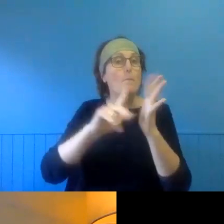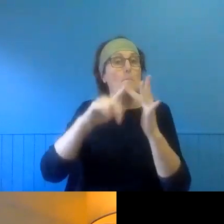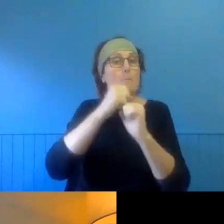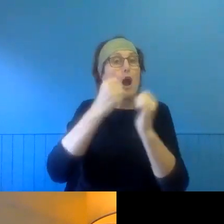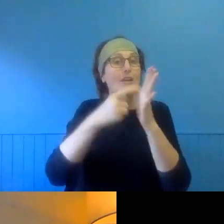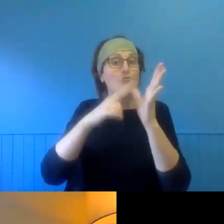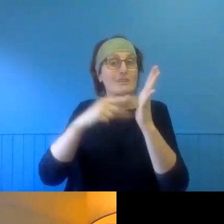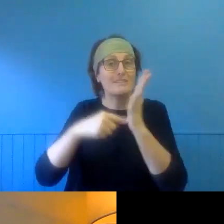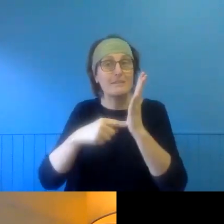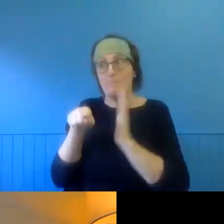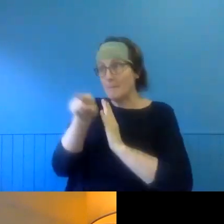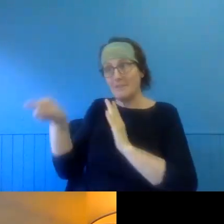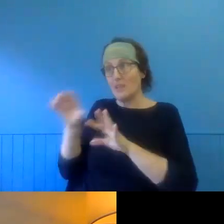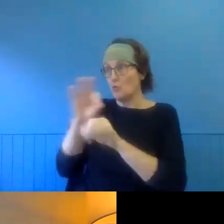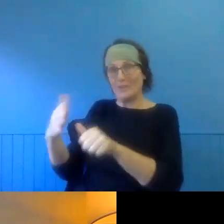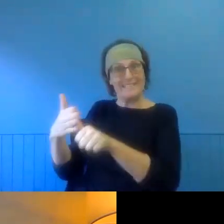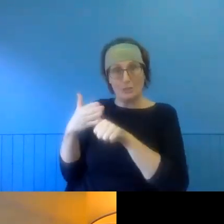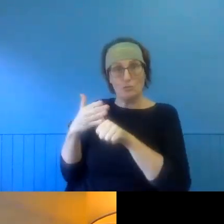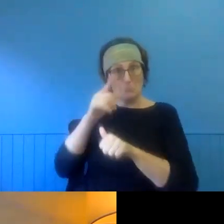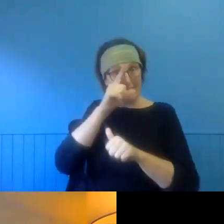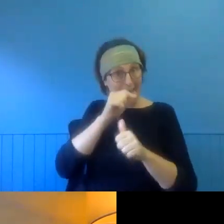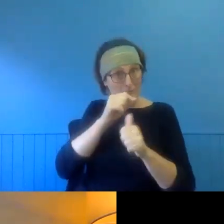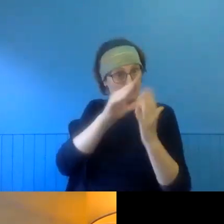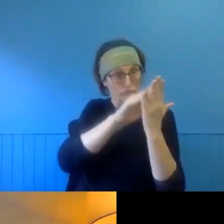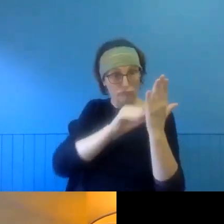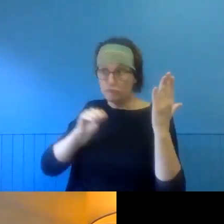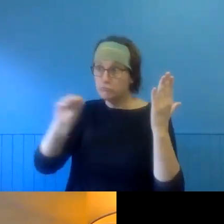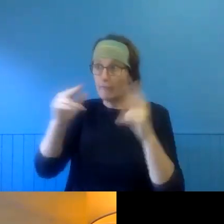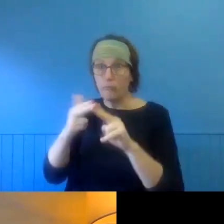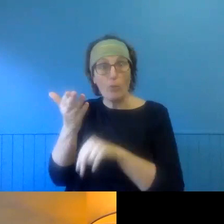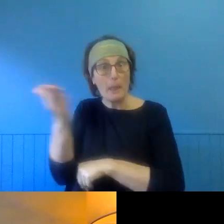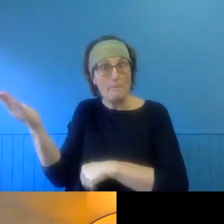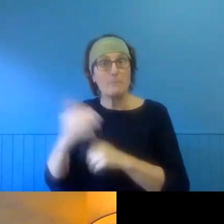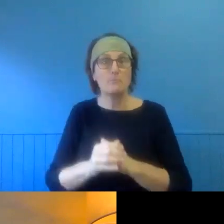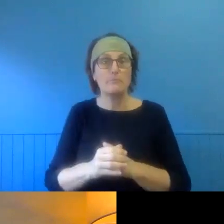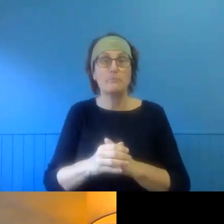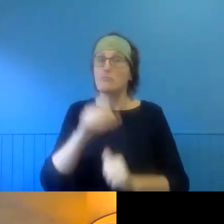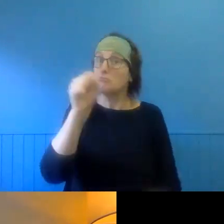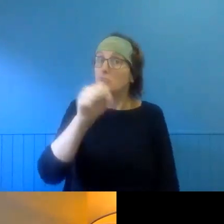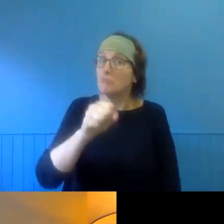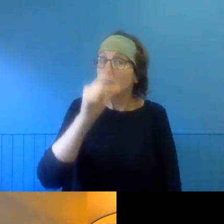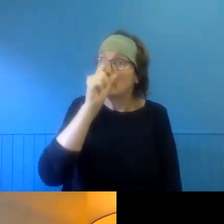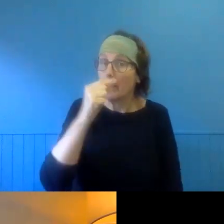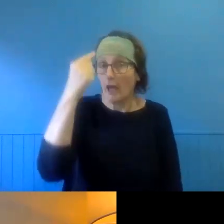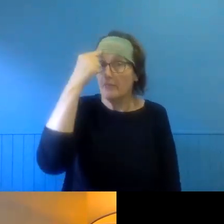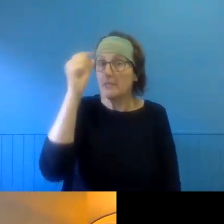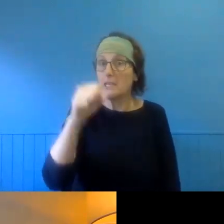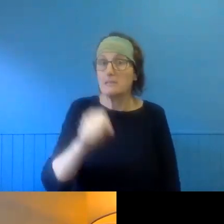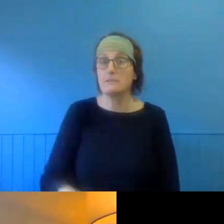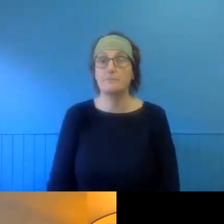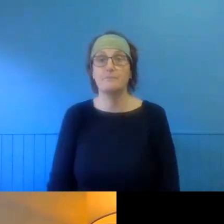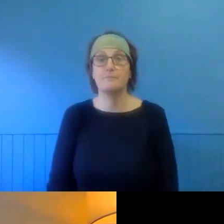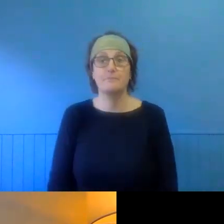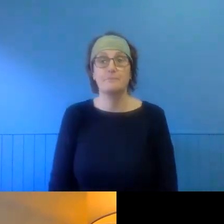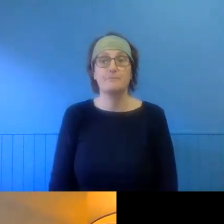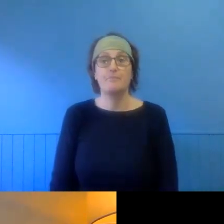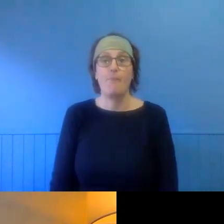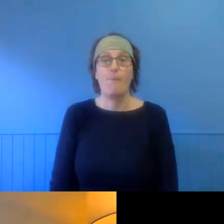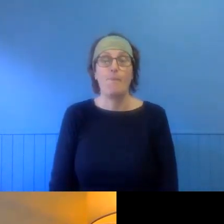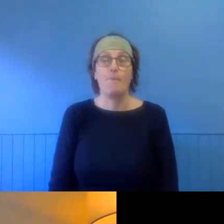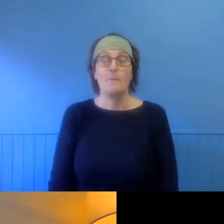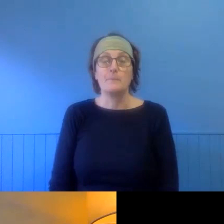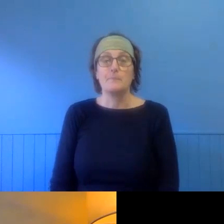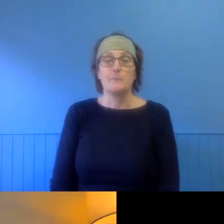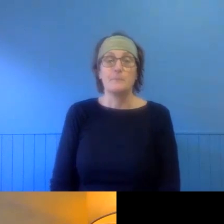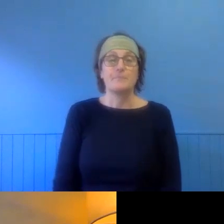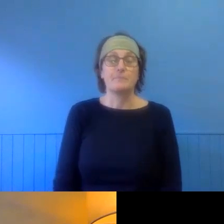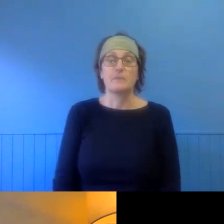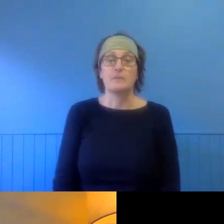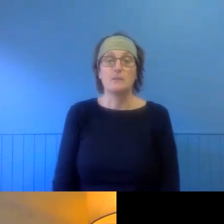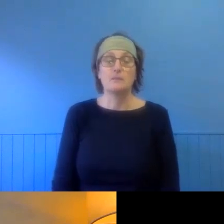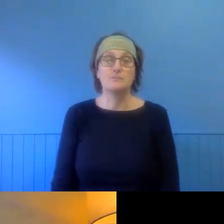Indigenous-specific? " >> TERRI JANKE: I do. Again, the respect of